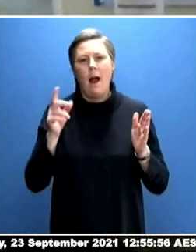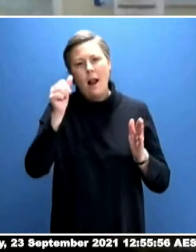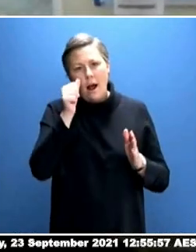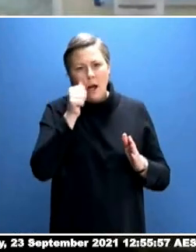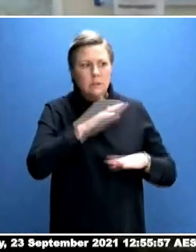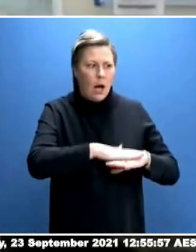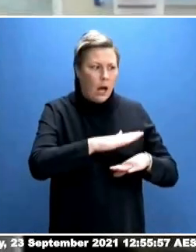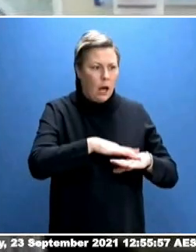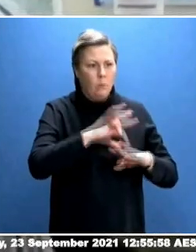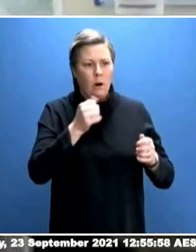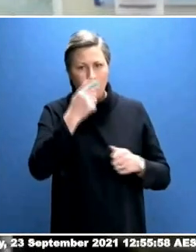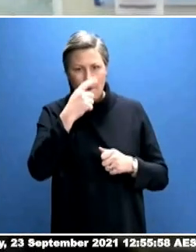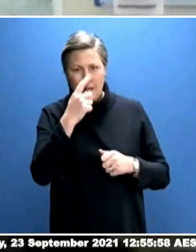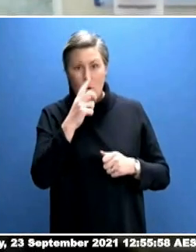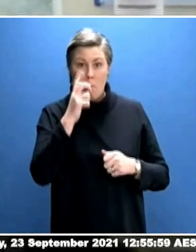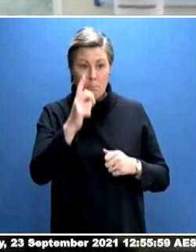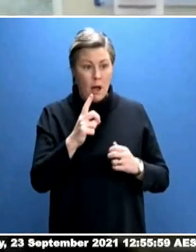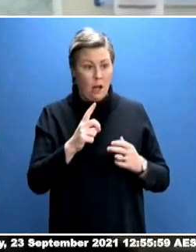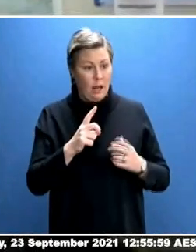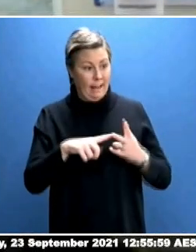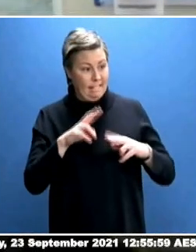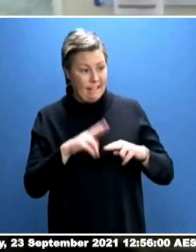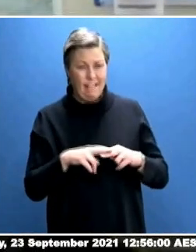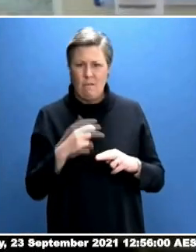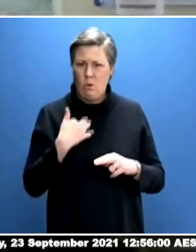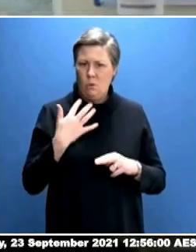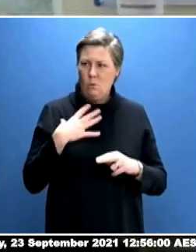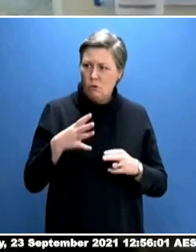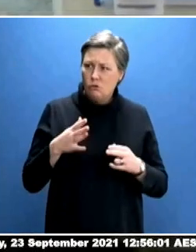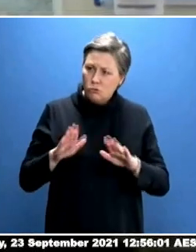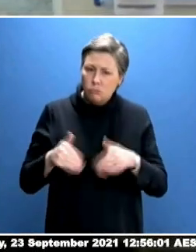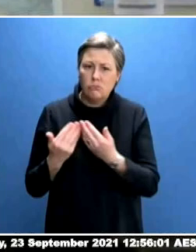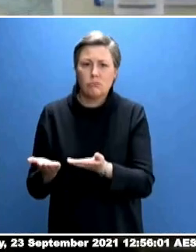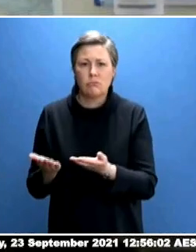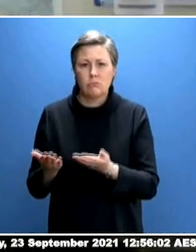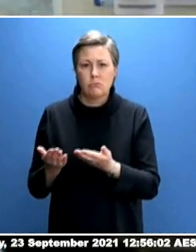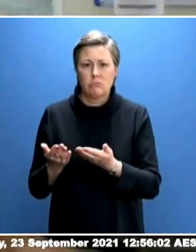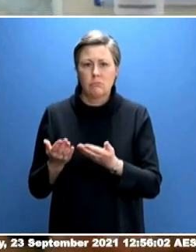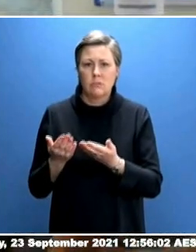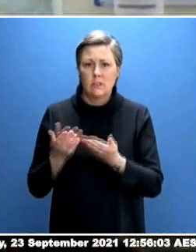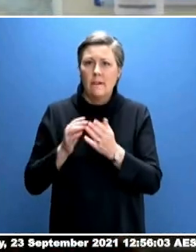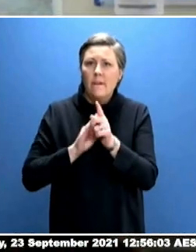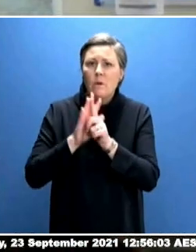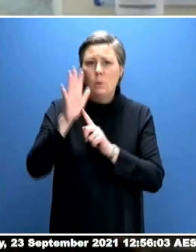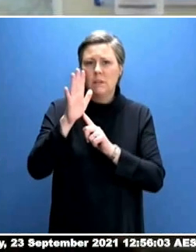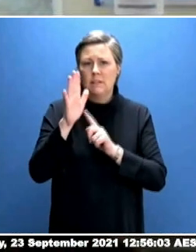able to contribute to appropriate legislation policy and practice.